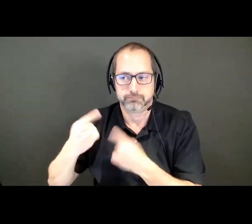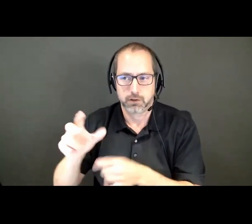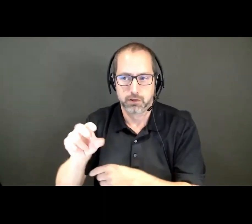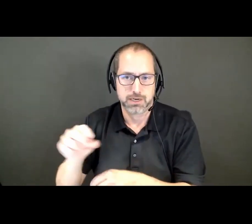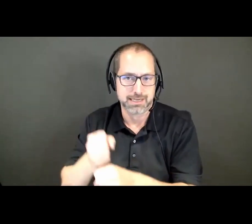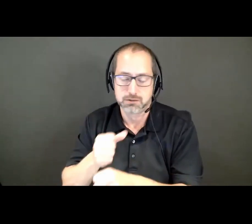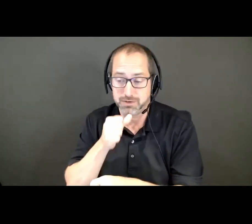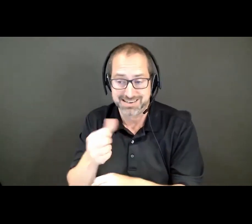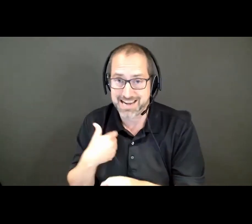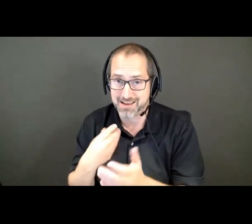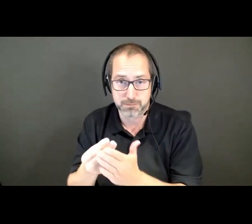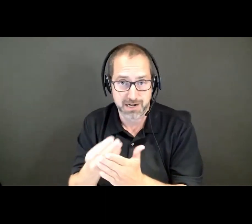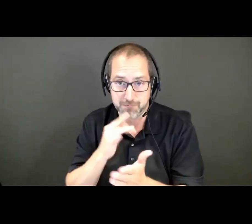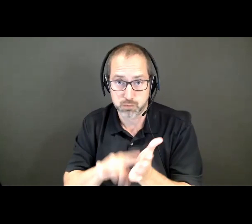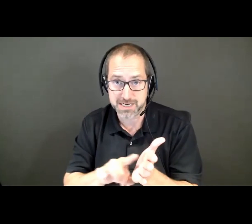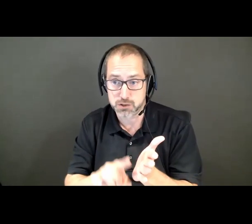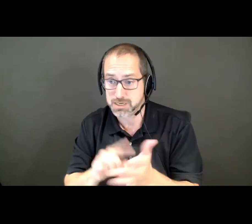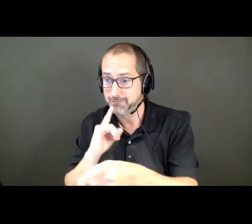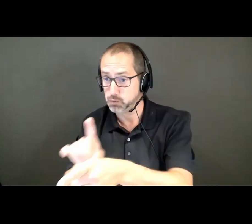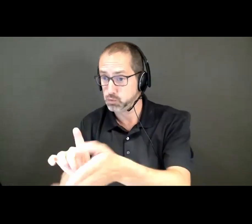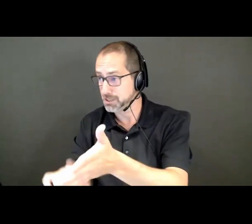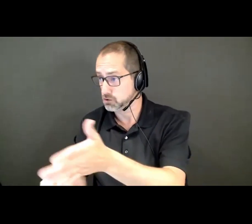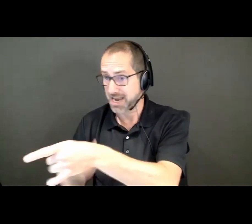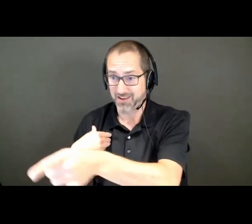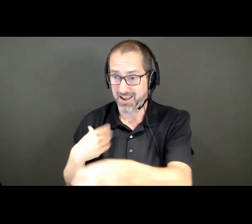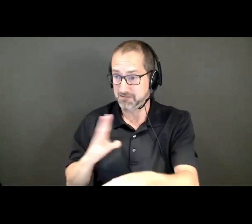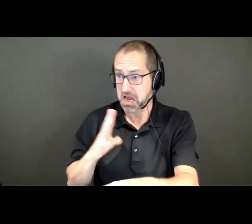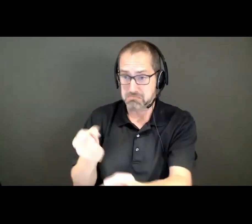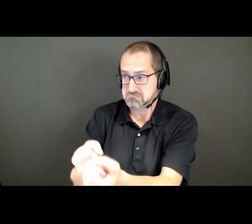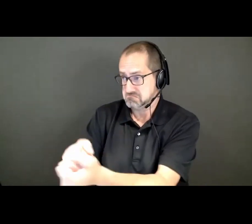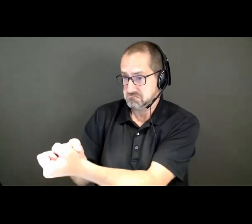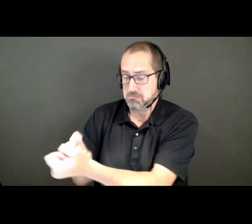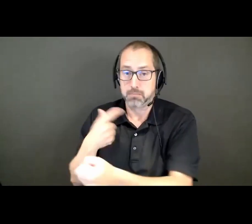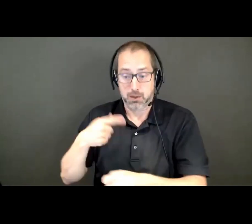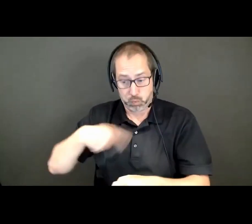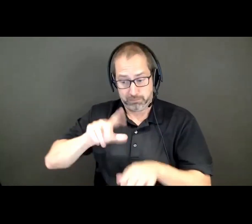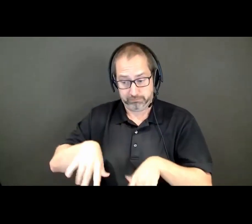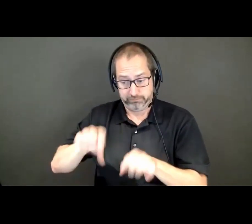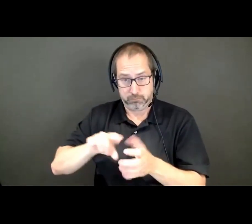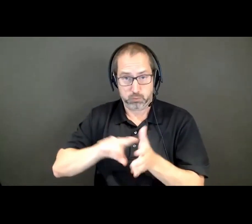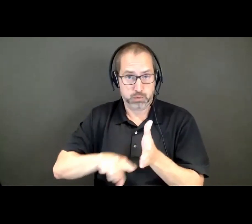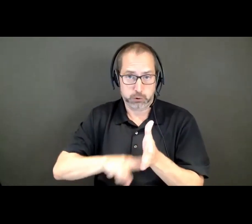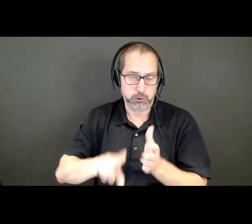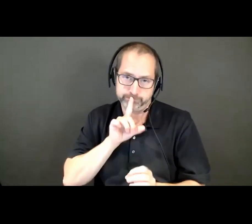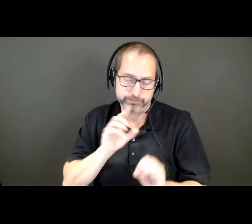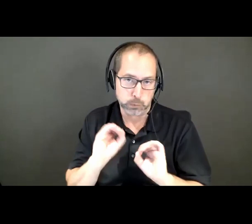We would support research, as they wanted to research what we did, but we could never afford to